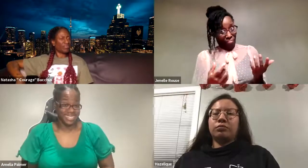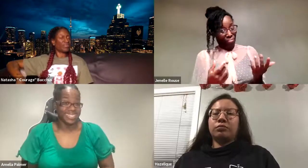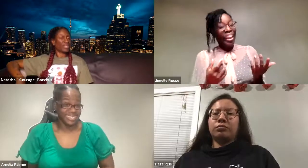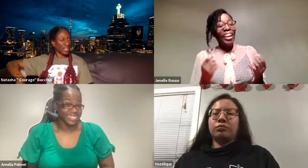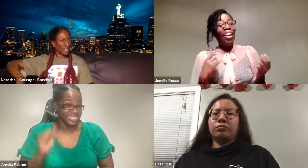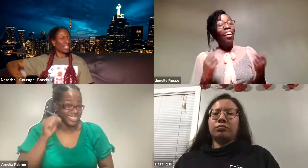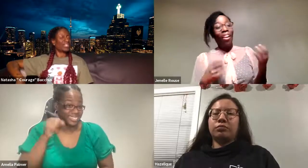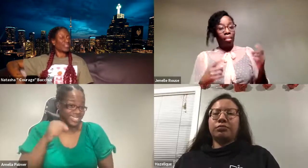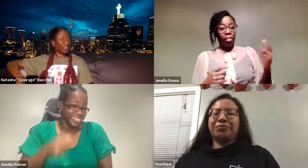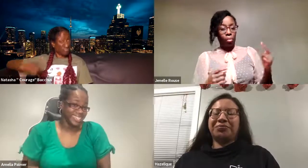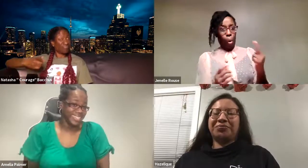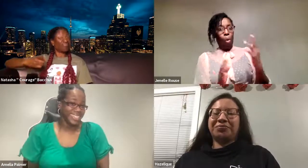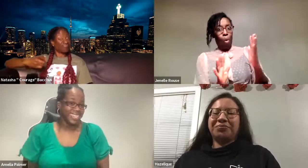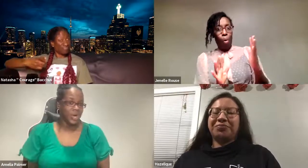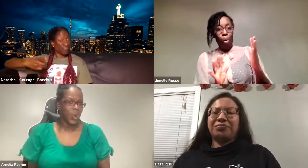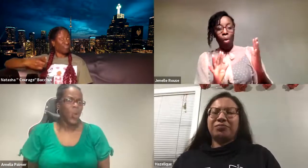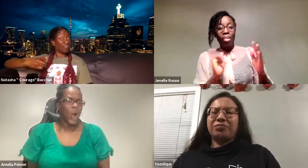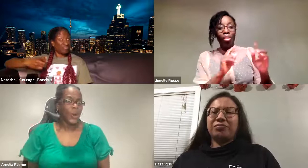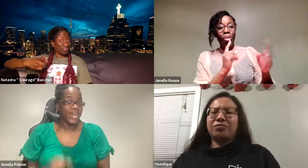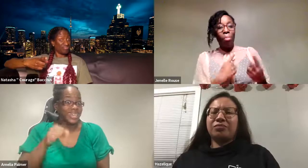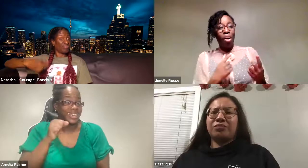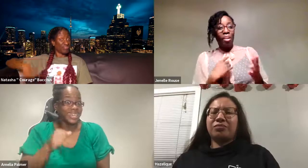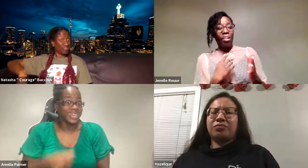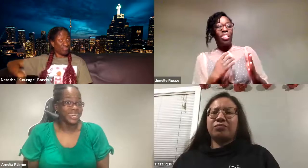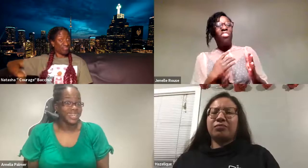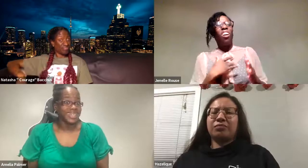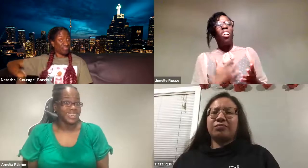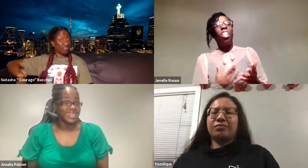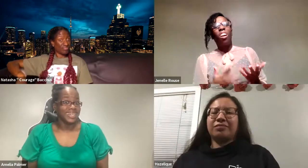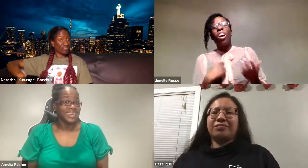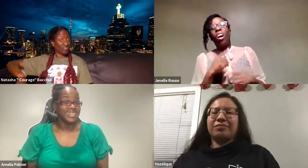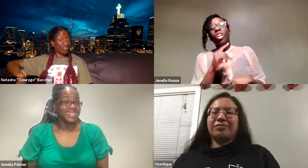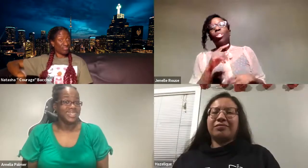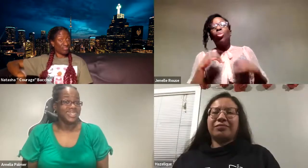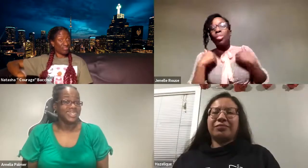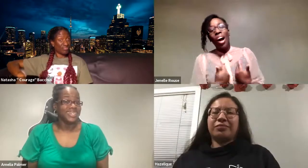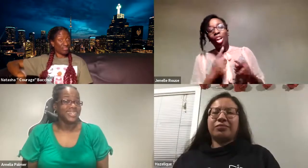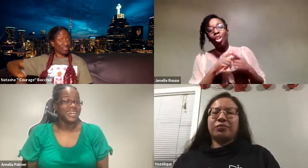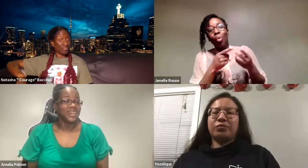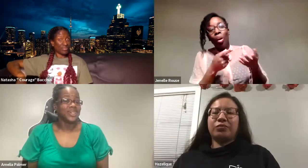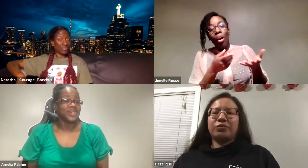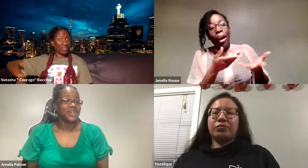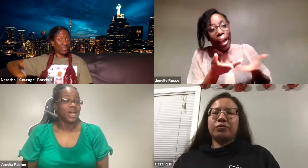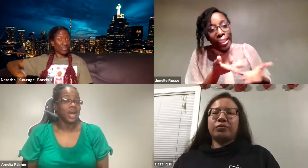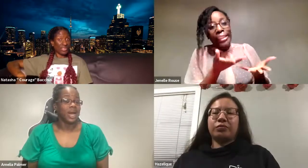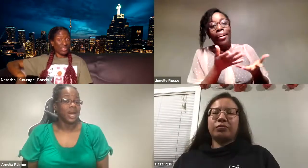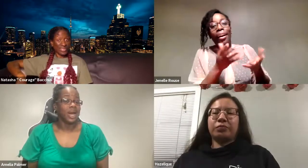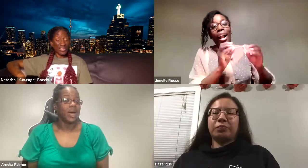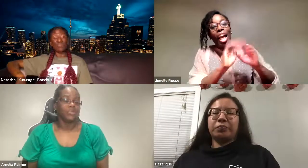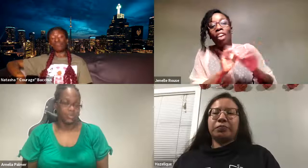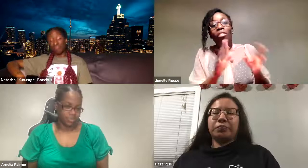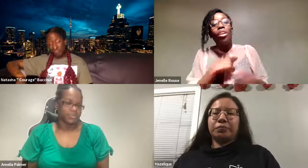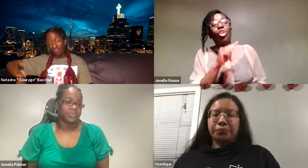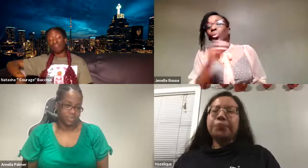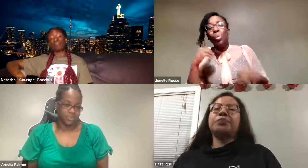after work i can really be myself but during work when i'm on the clock and i can't be myself or if